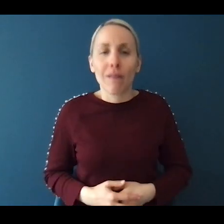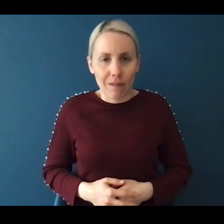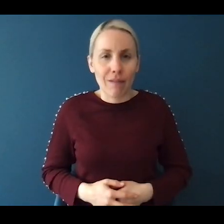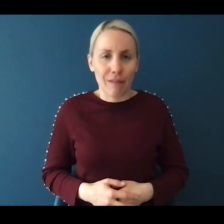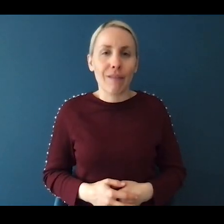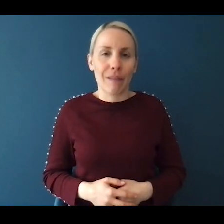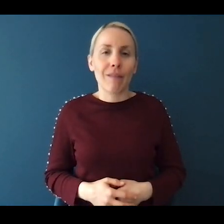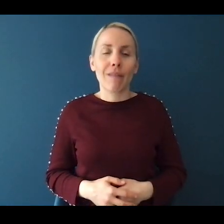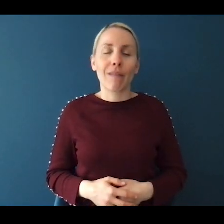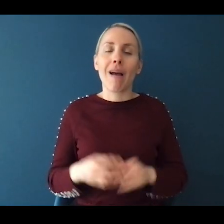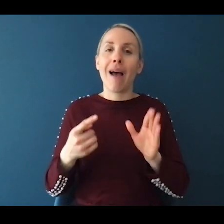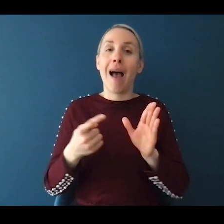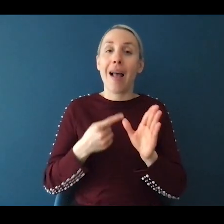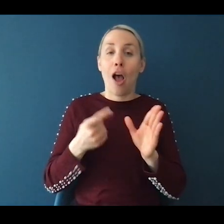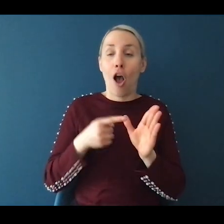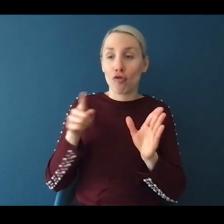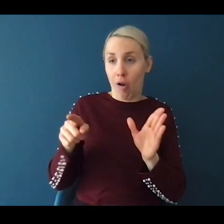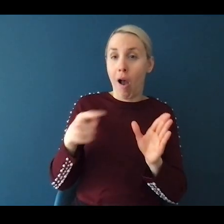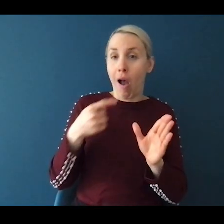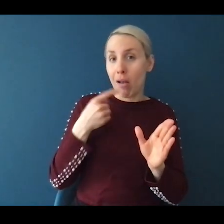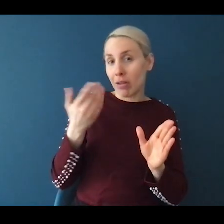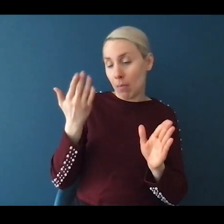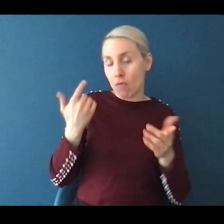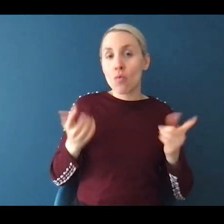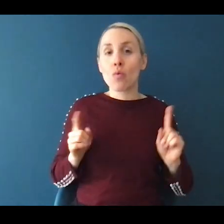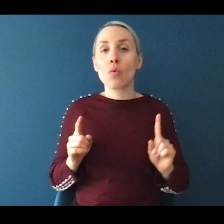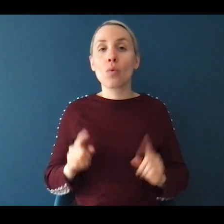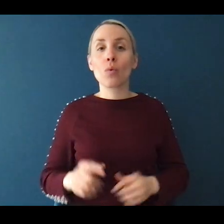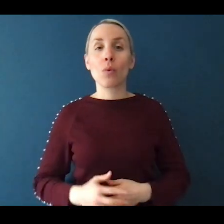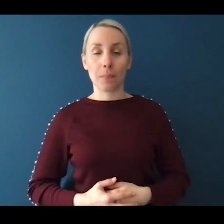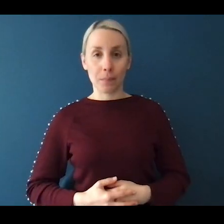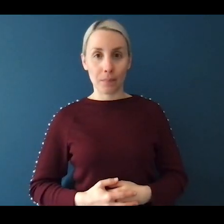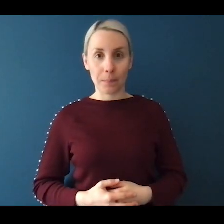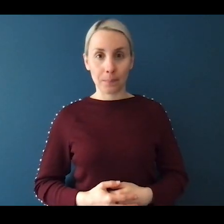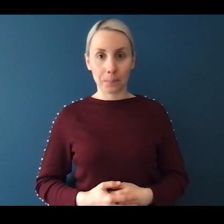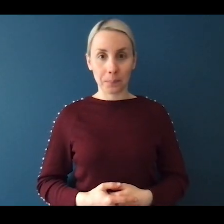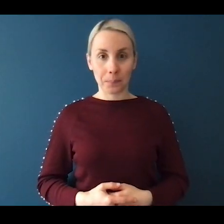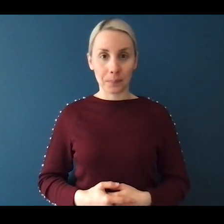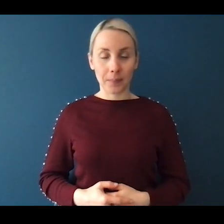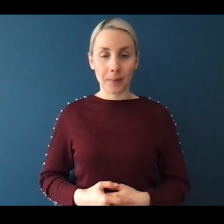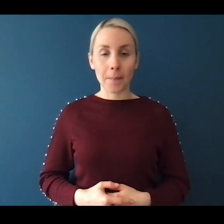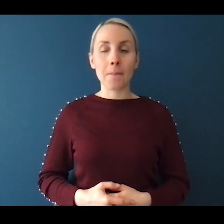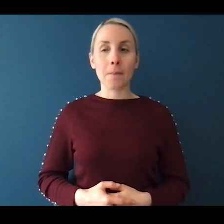that well Alejandra mentioned that before kind of like too that you know at one point